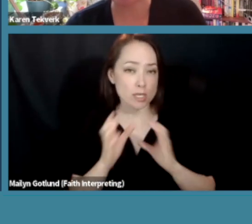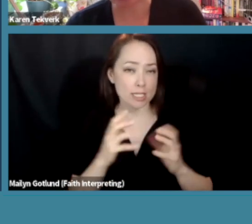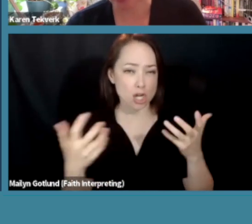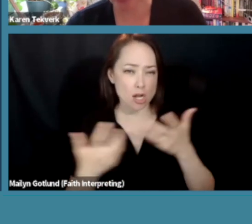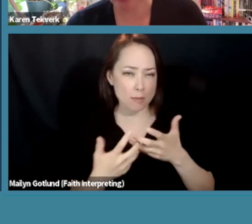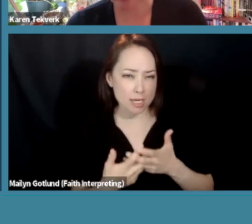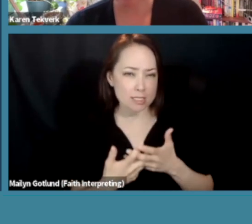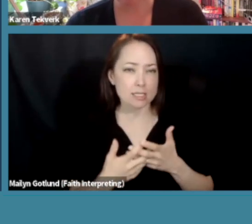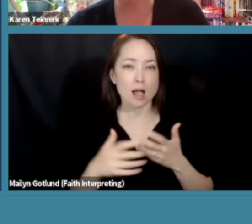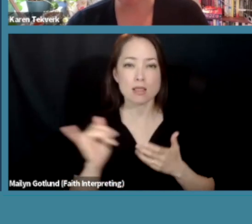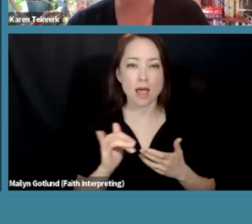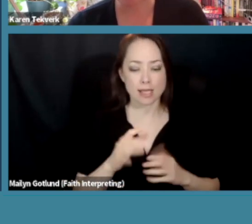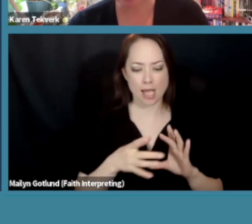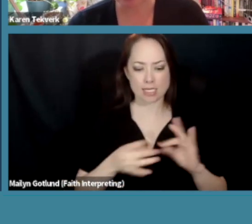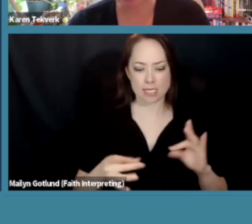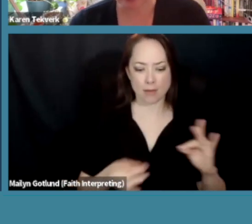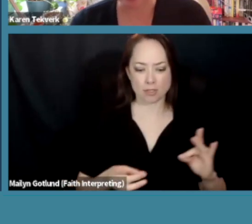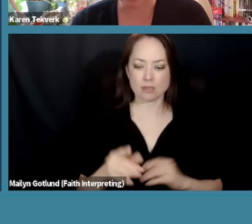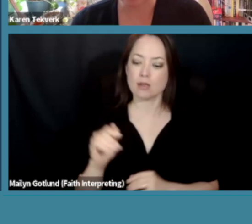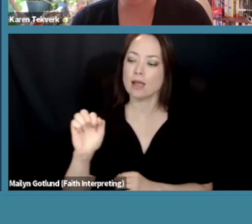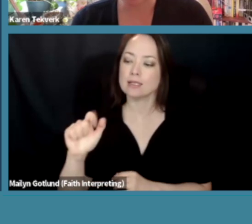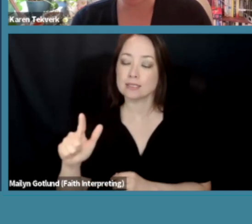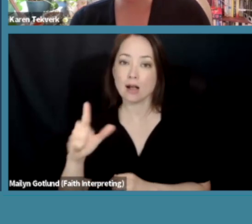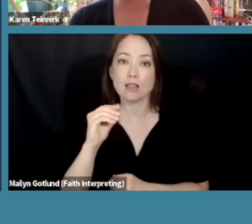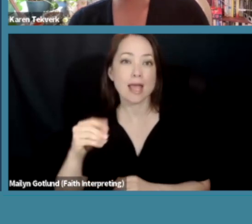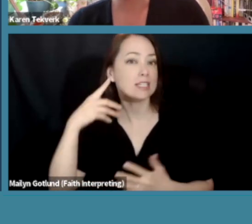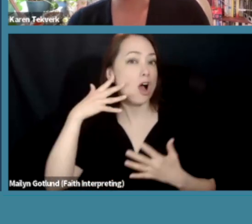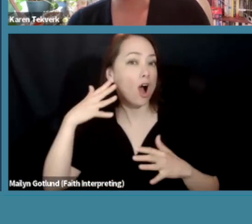like captioning, ASL and audio description.